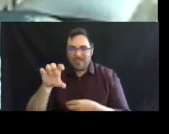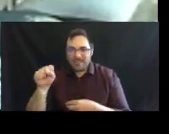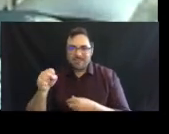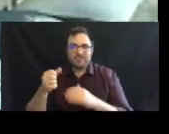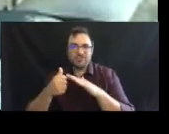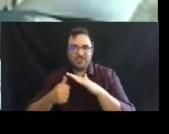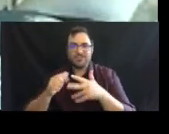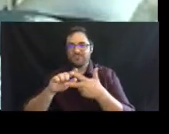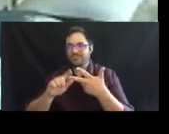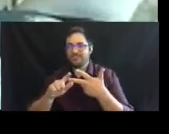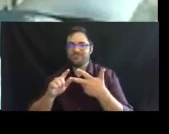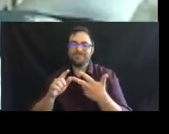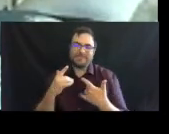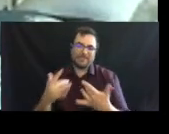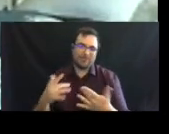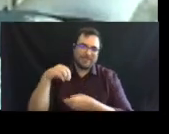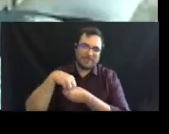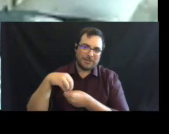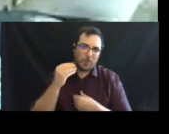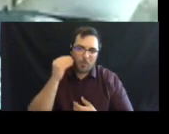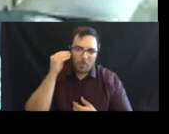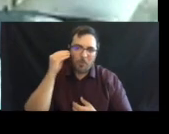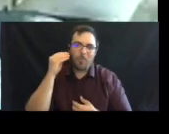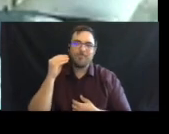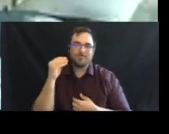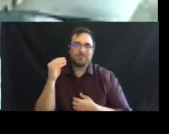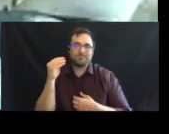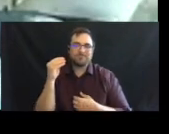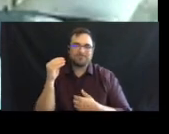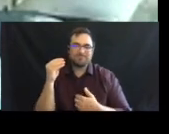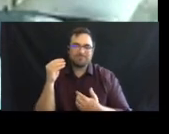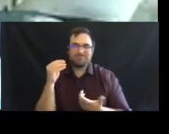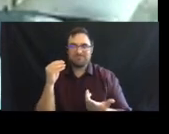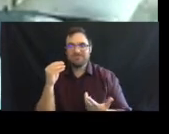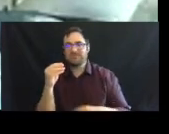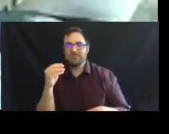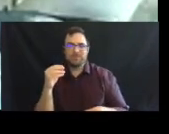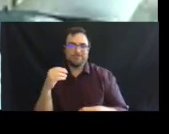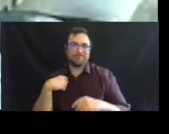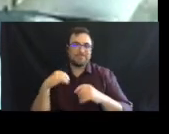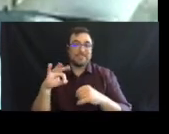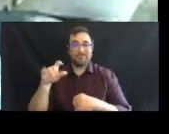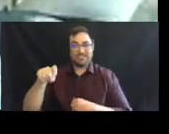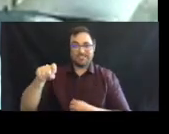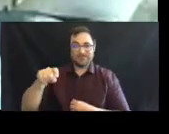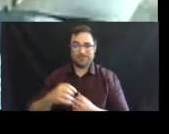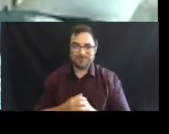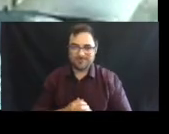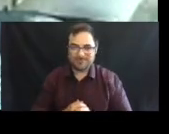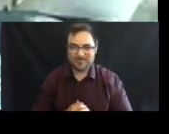in their home for a variety of different reasons when we need to. With COVID19